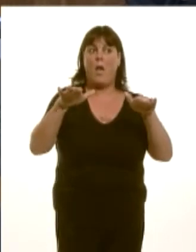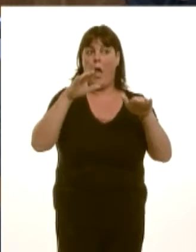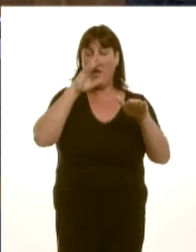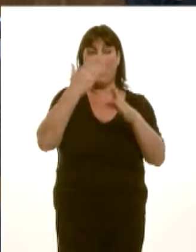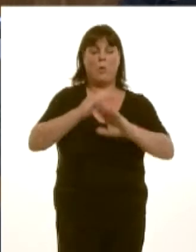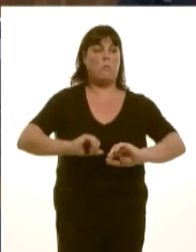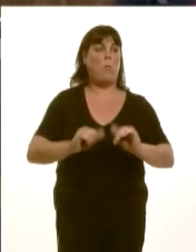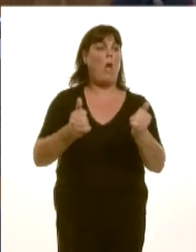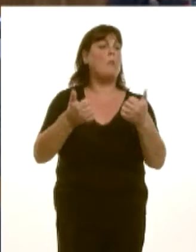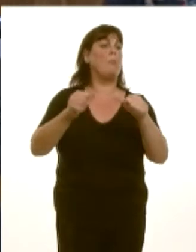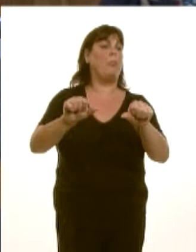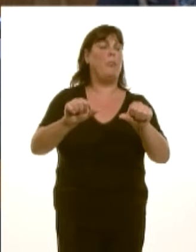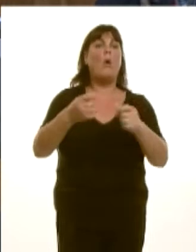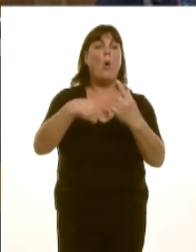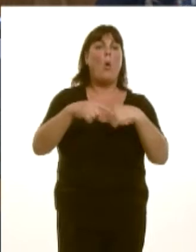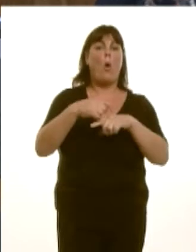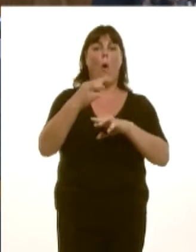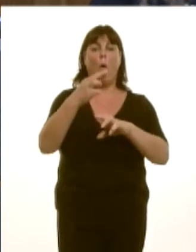to a solution, that we will see the project delivered.